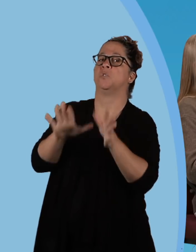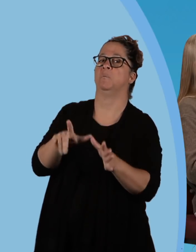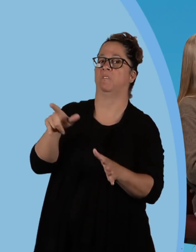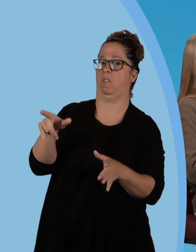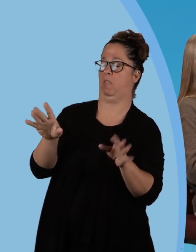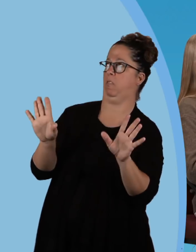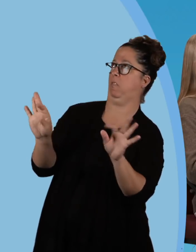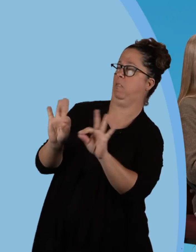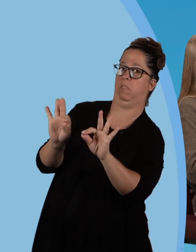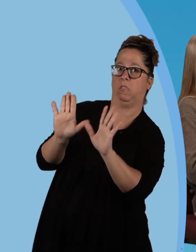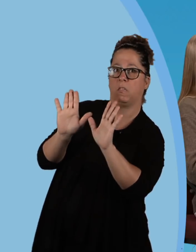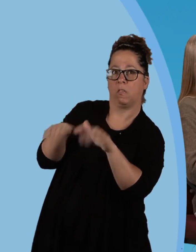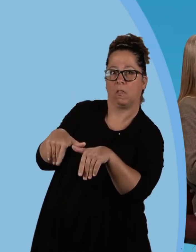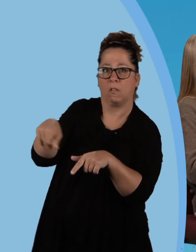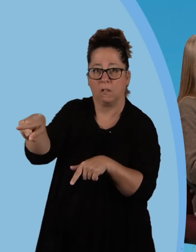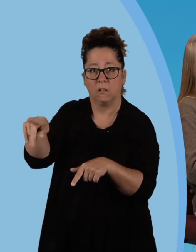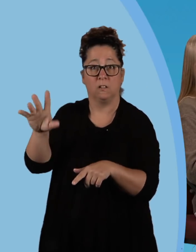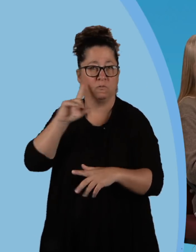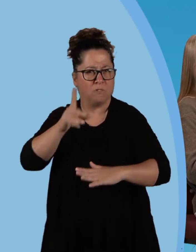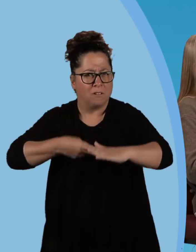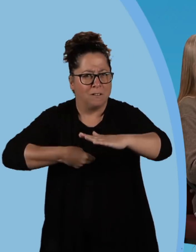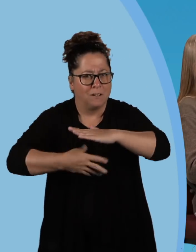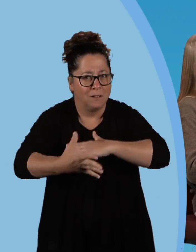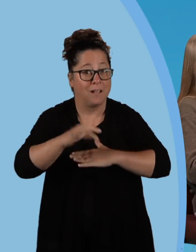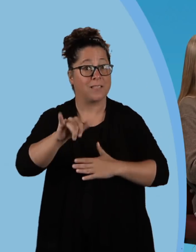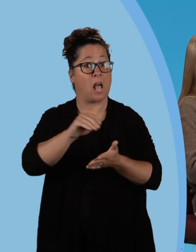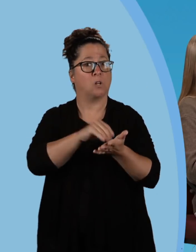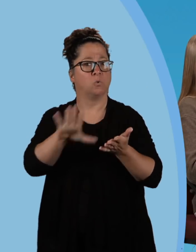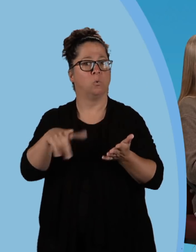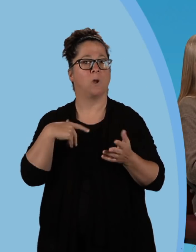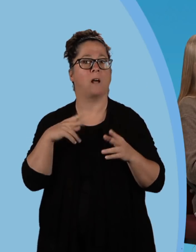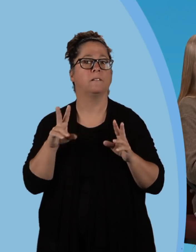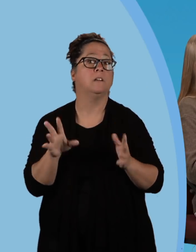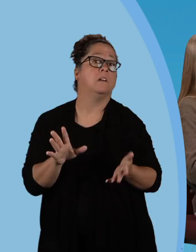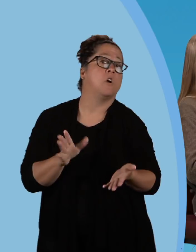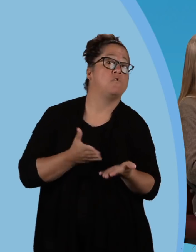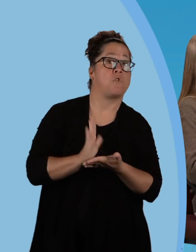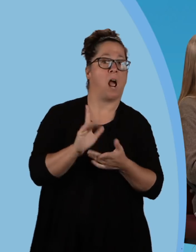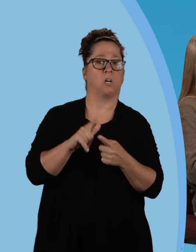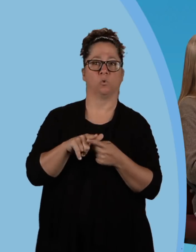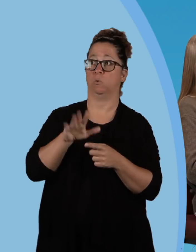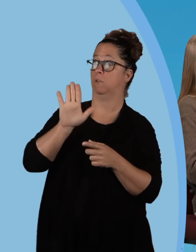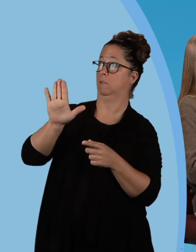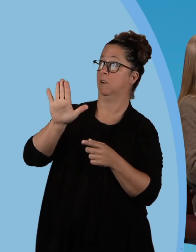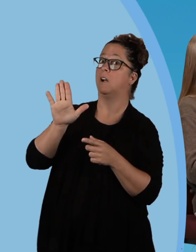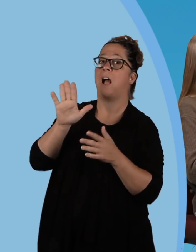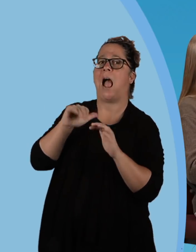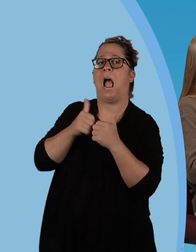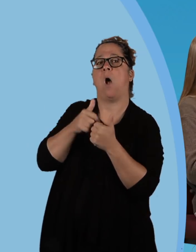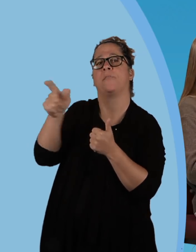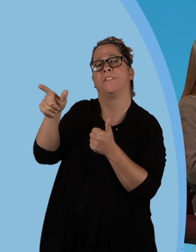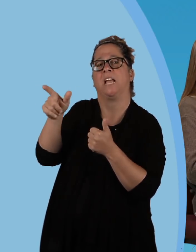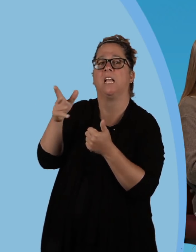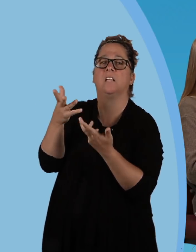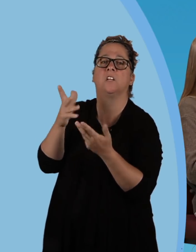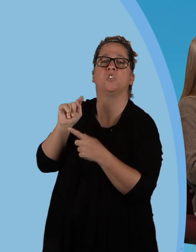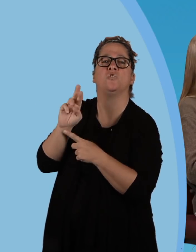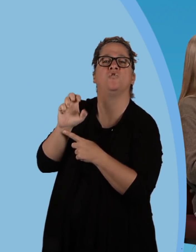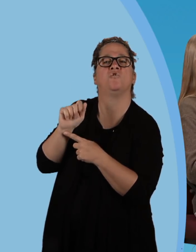and that other students are seeing this child treat this interpreter like that, and it also implies that the student